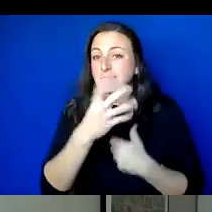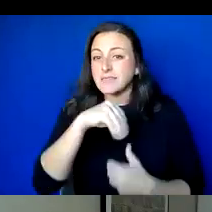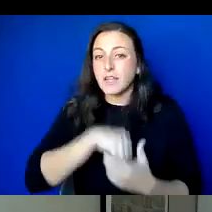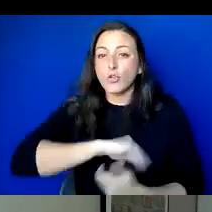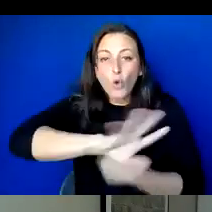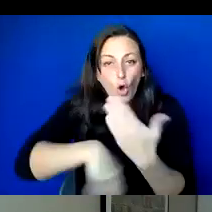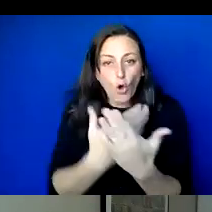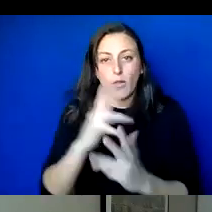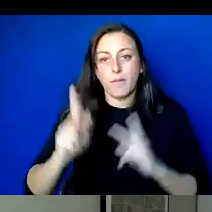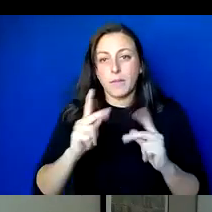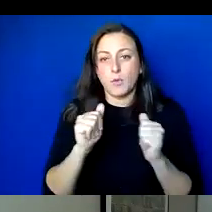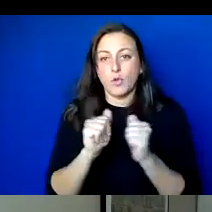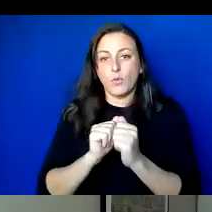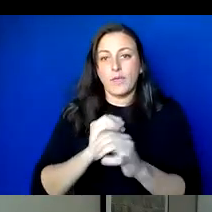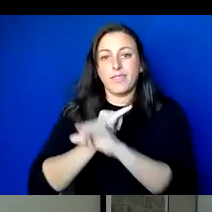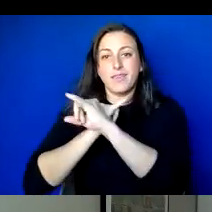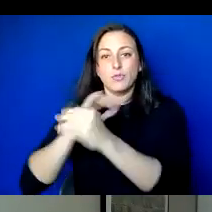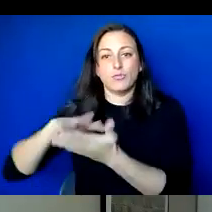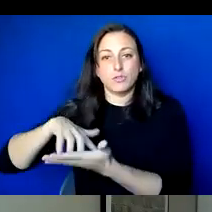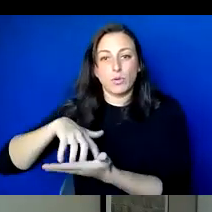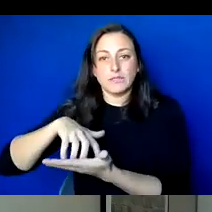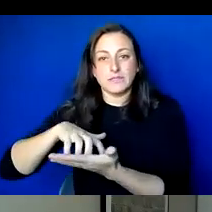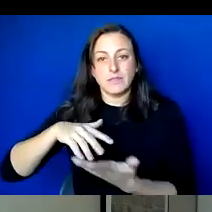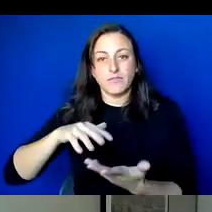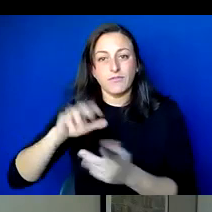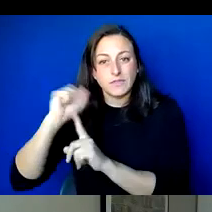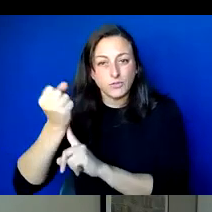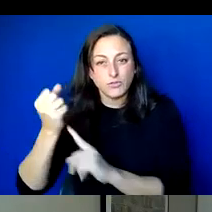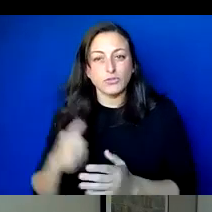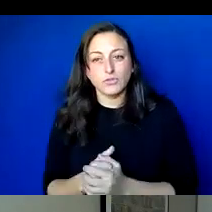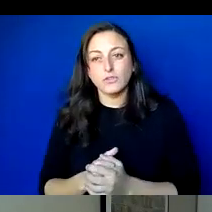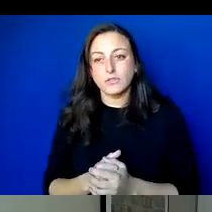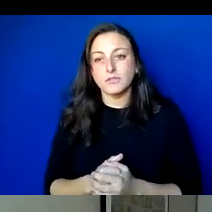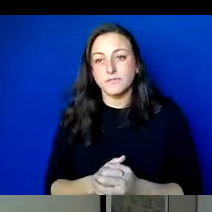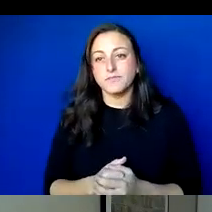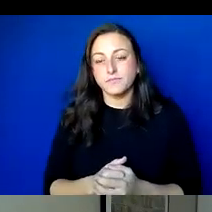conditions being you know significant risk factors for severe outcomes due to COVID-19.